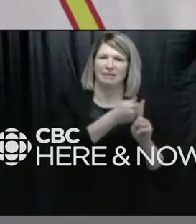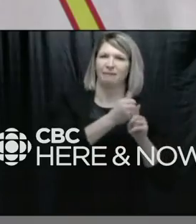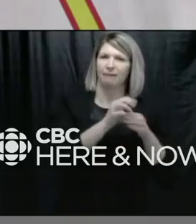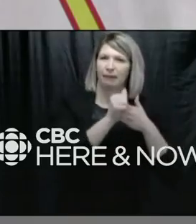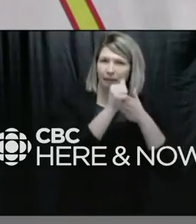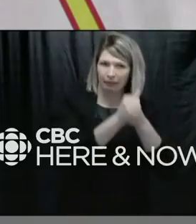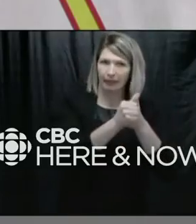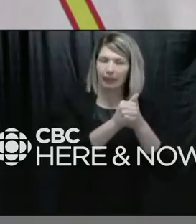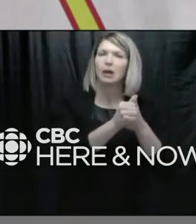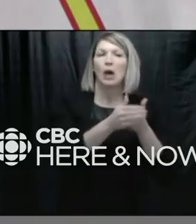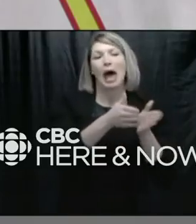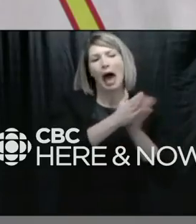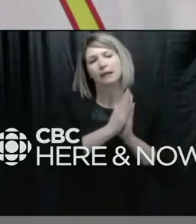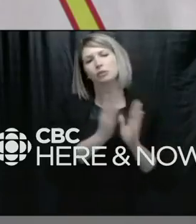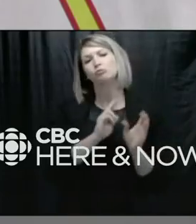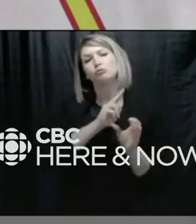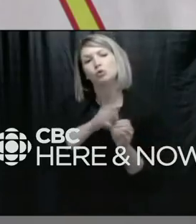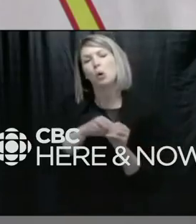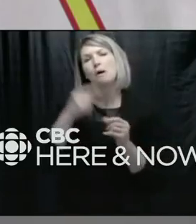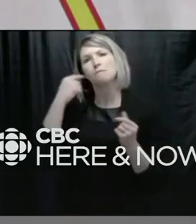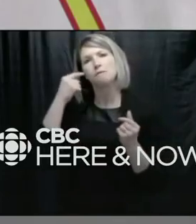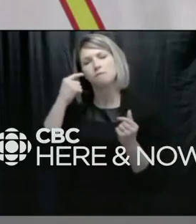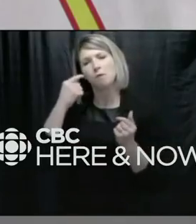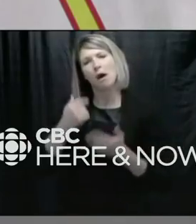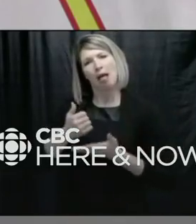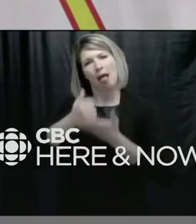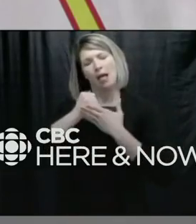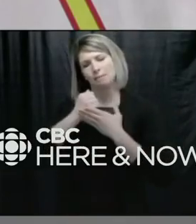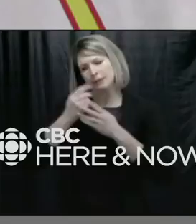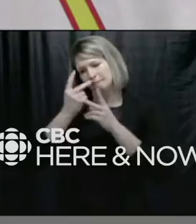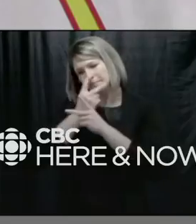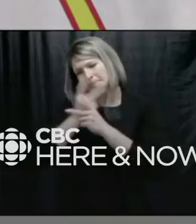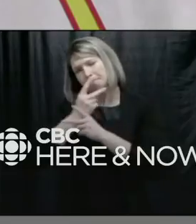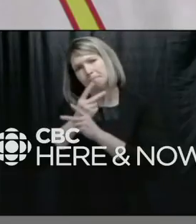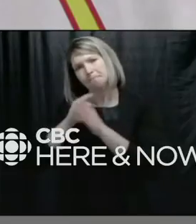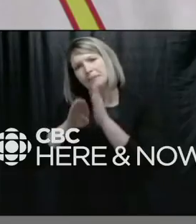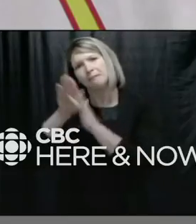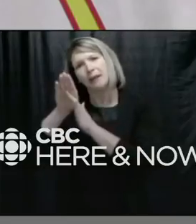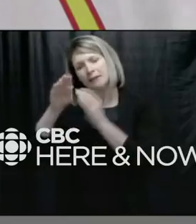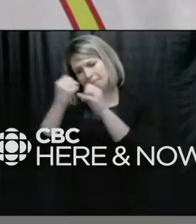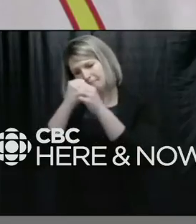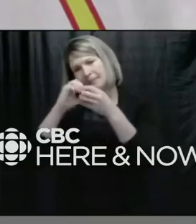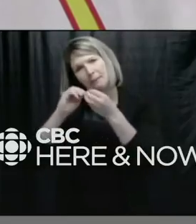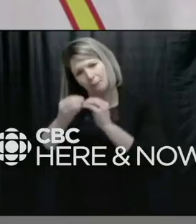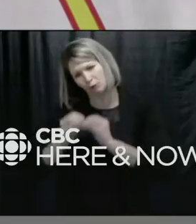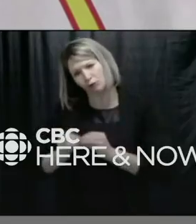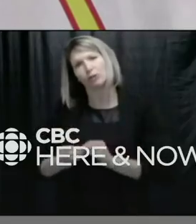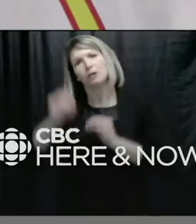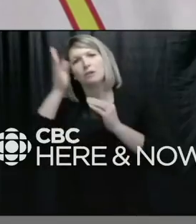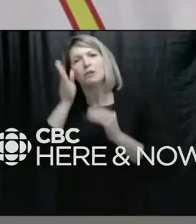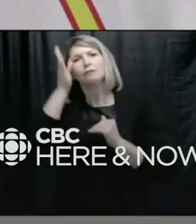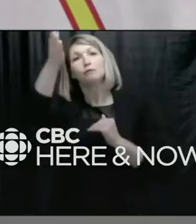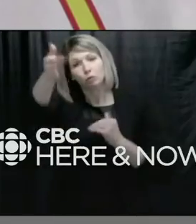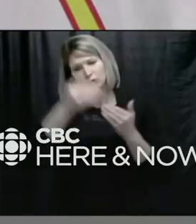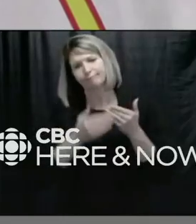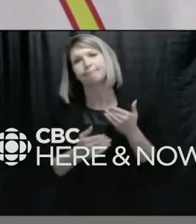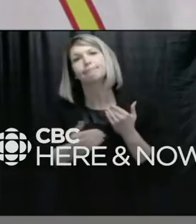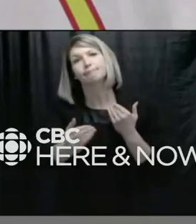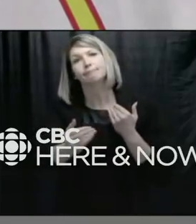HELP INFORM OUR HEALTH SYSTEM PLANNING FOR THE COVID-19